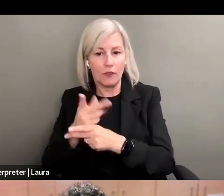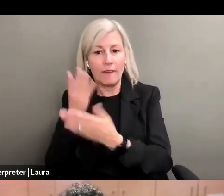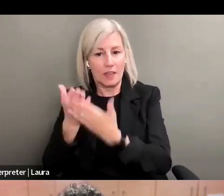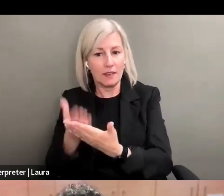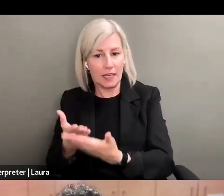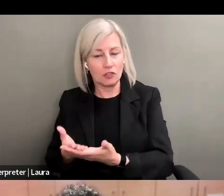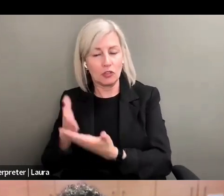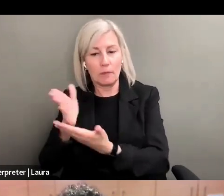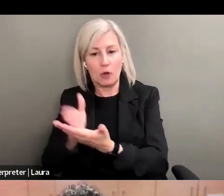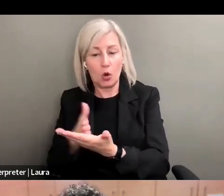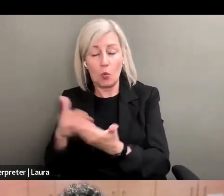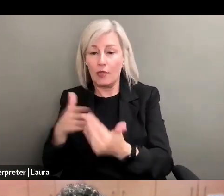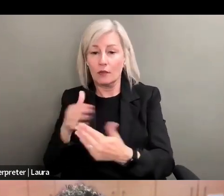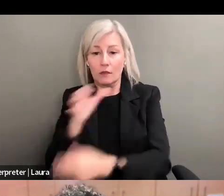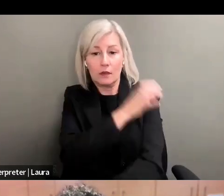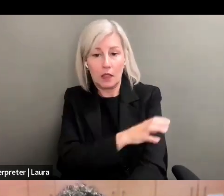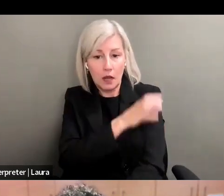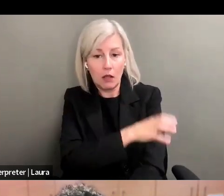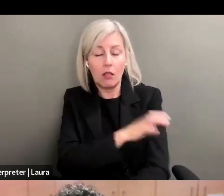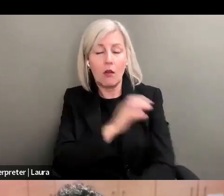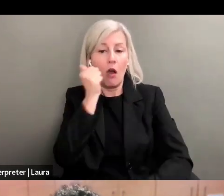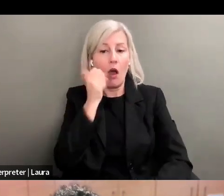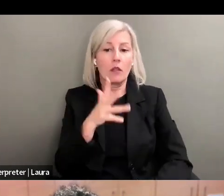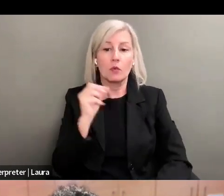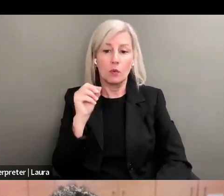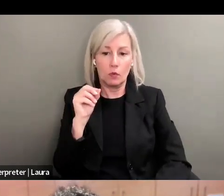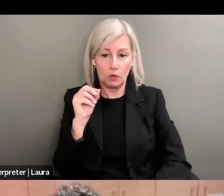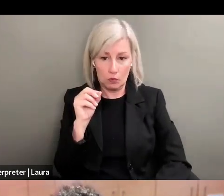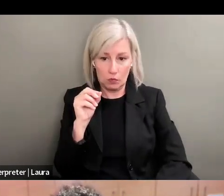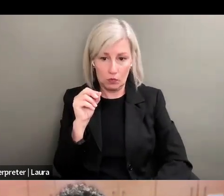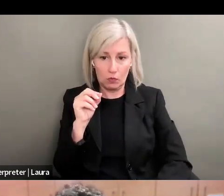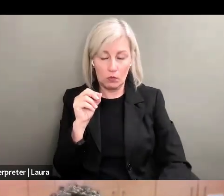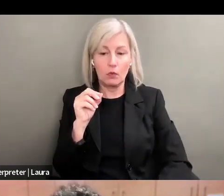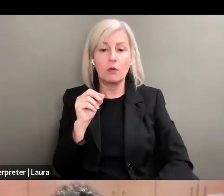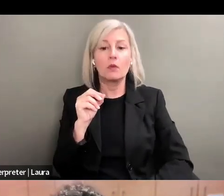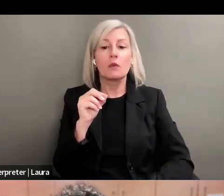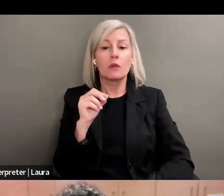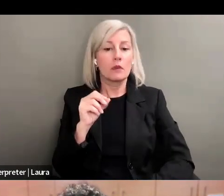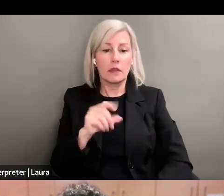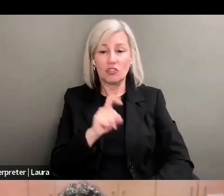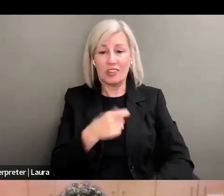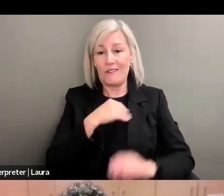Whether that's the clinical audiologist, they really should have no excuse not to.